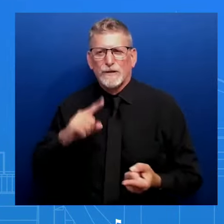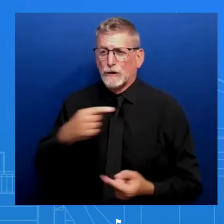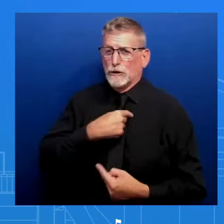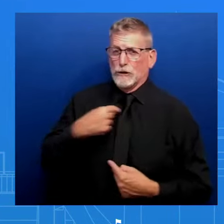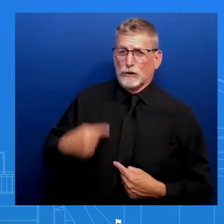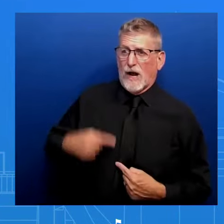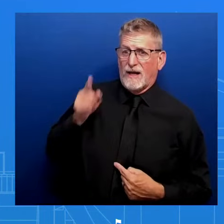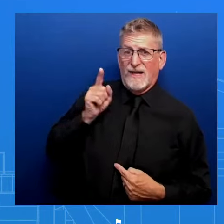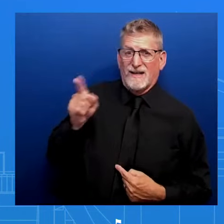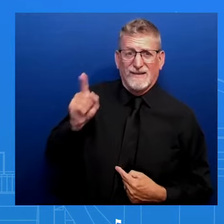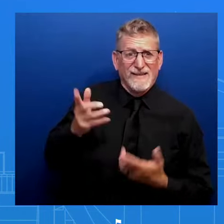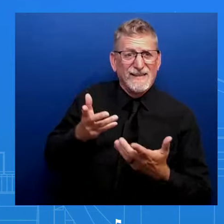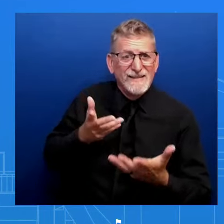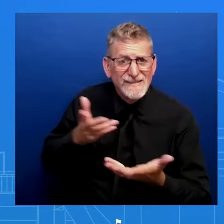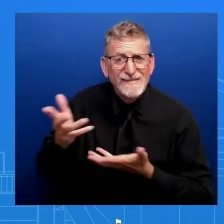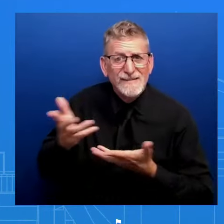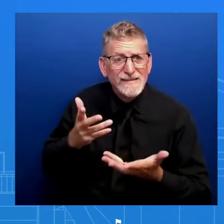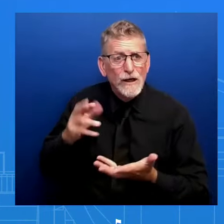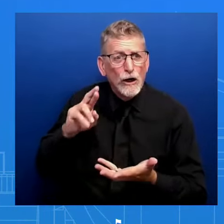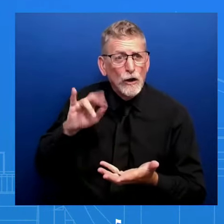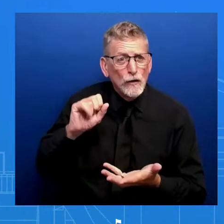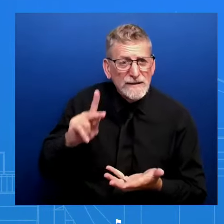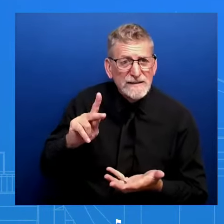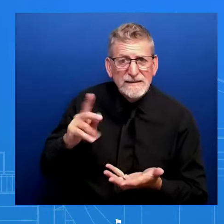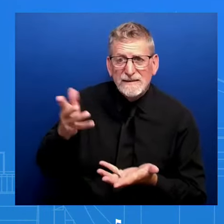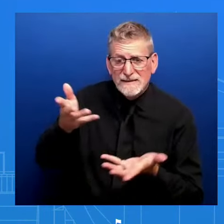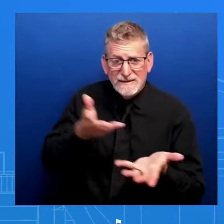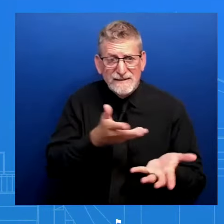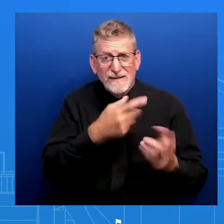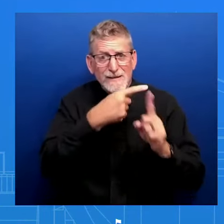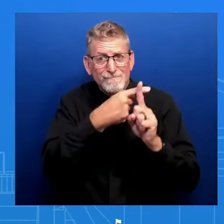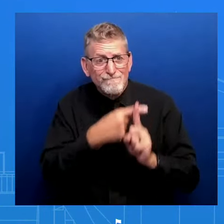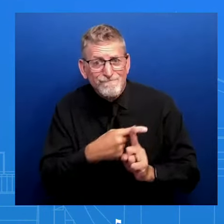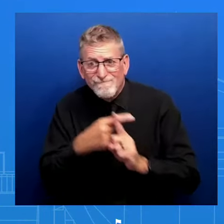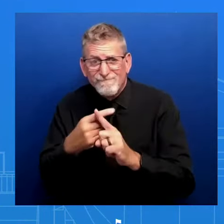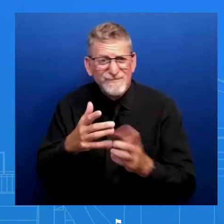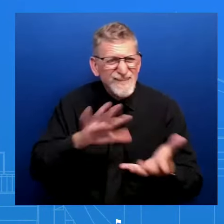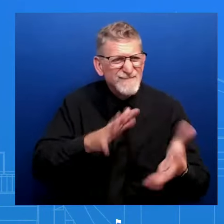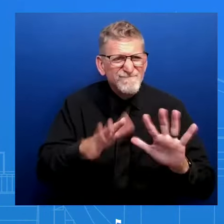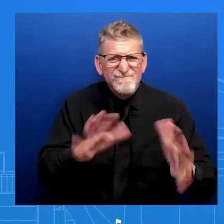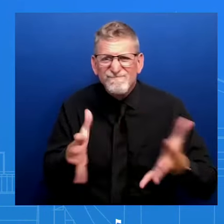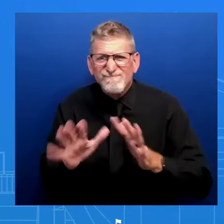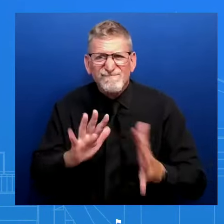So, again, these are decisions that these countries have to make. And you said we're -- I think you -- I -- I don't want to put words in your mouth --